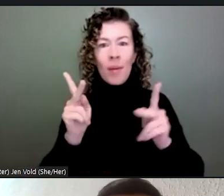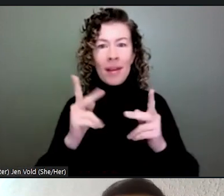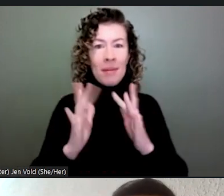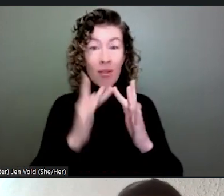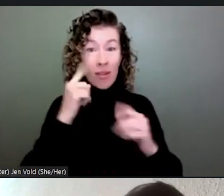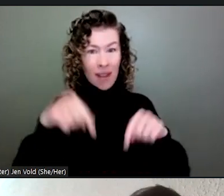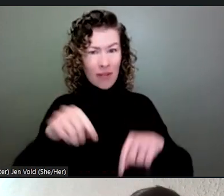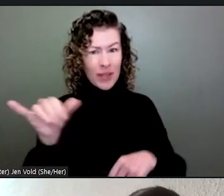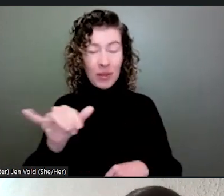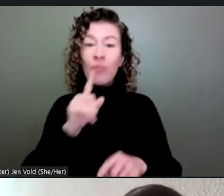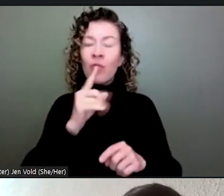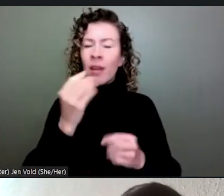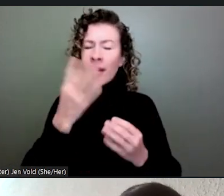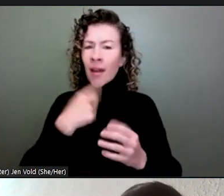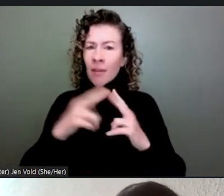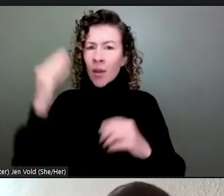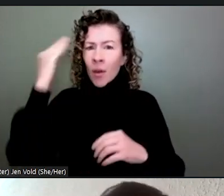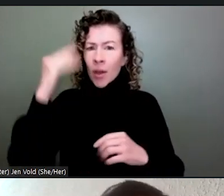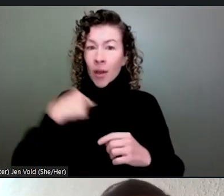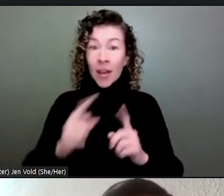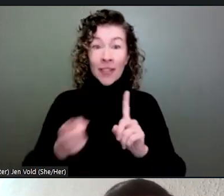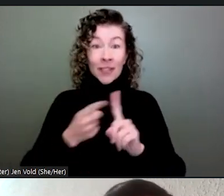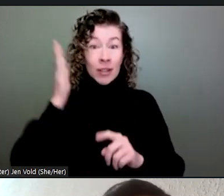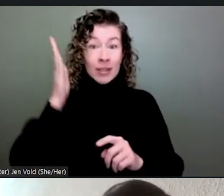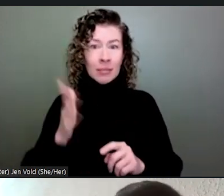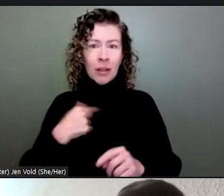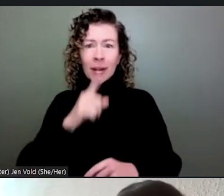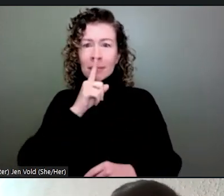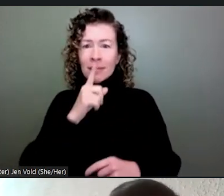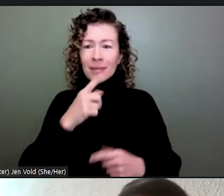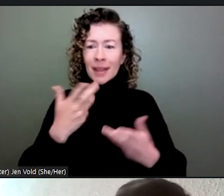I'm quite conscious as being the first speaker of not trying to put everyone else out of kilter if I overrun,